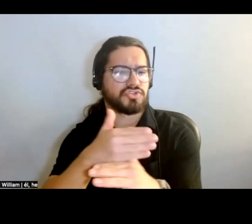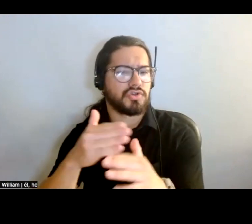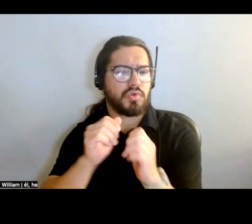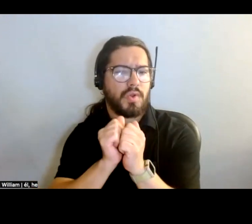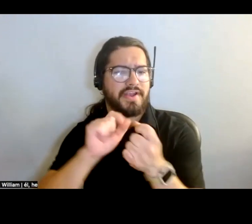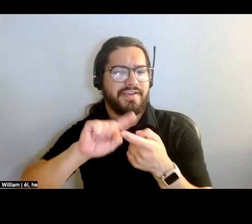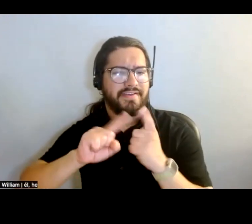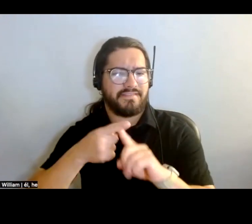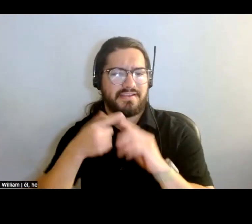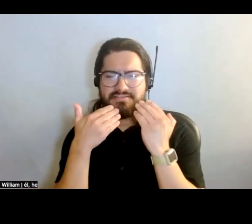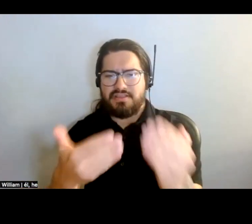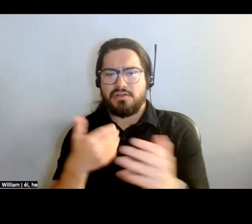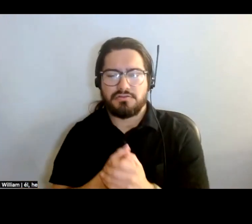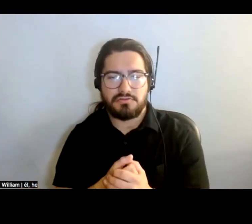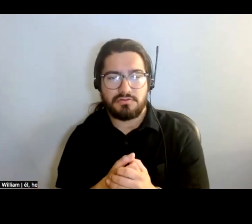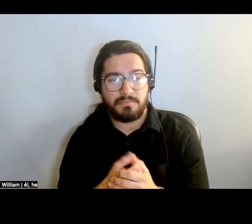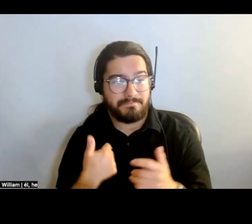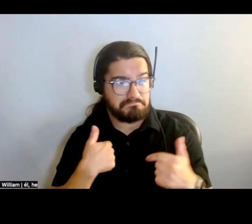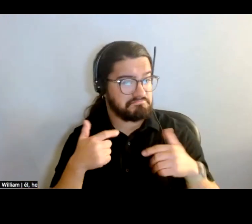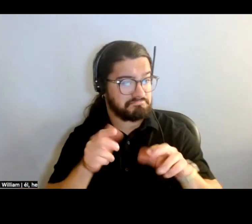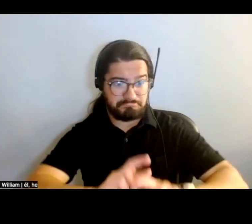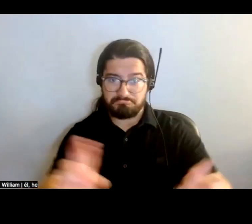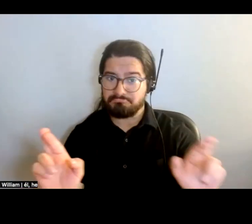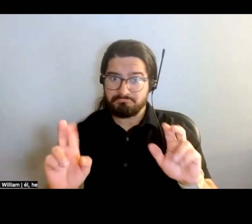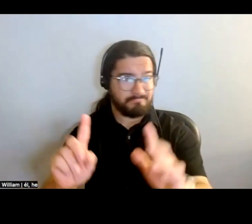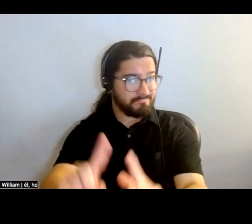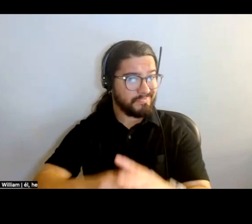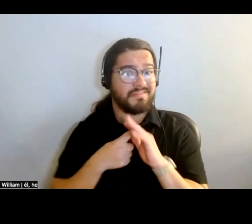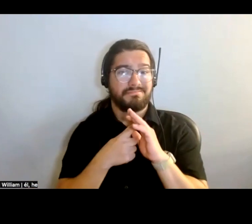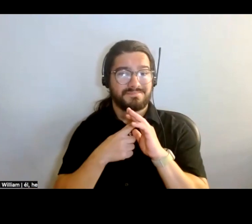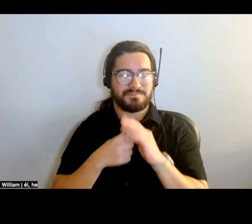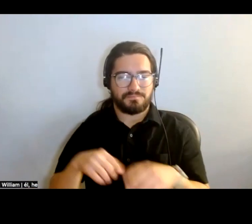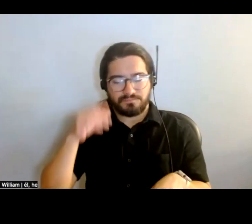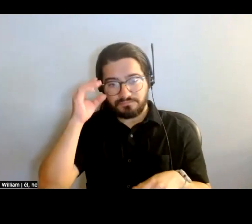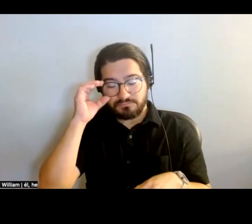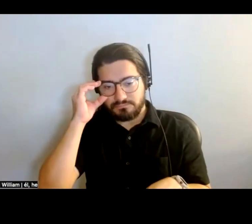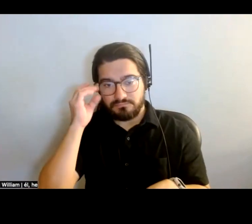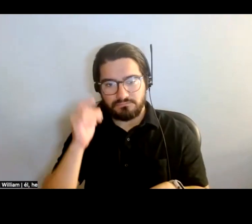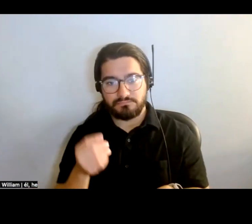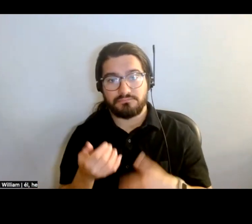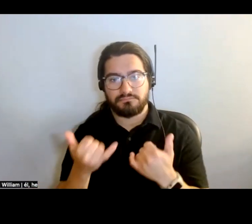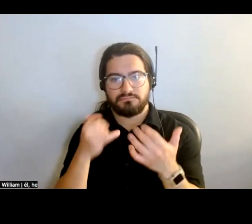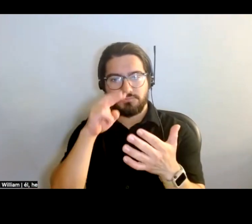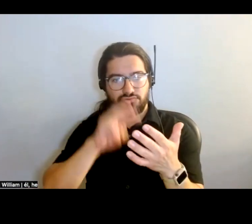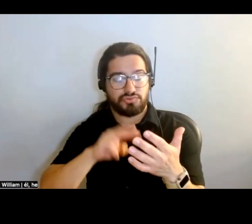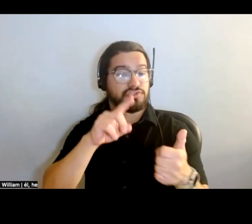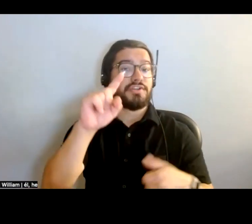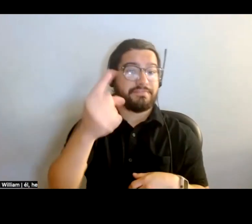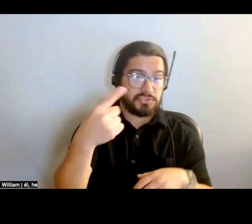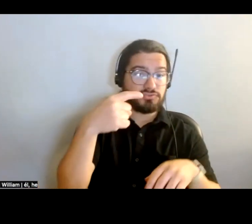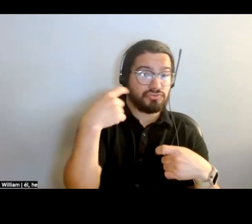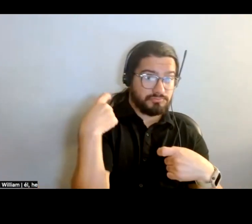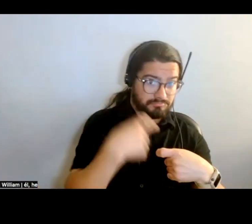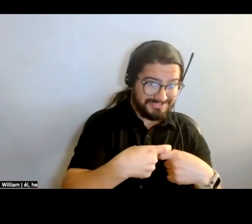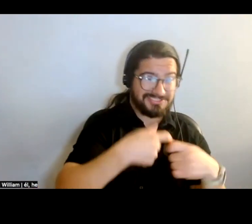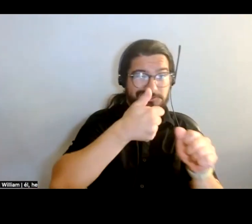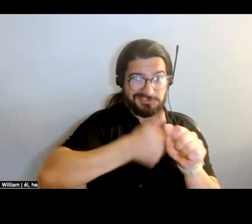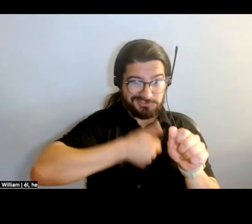Well, I'm going to start and now I’m going to read in Spanish, each poem, and then in